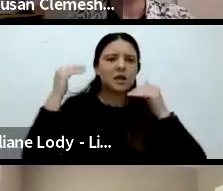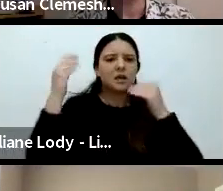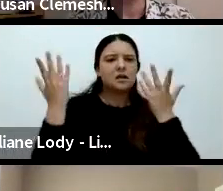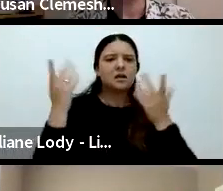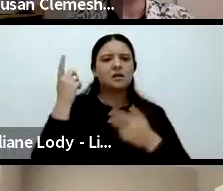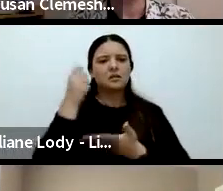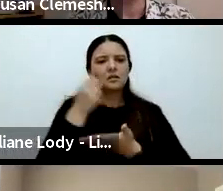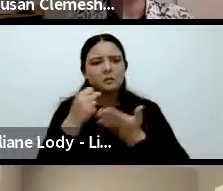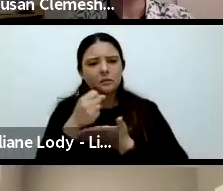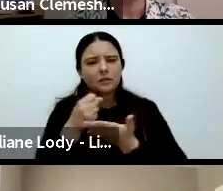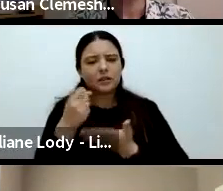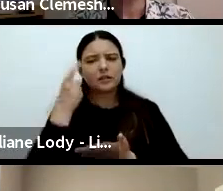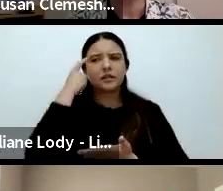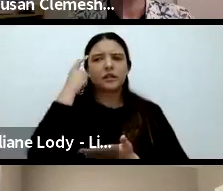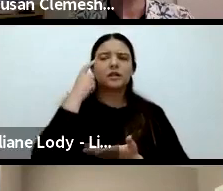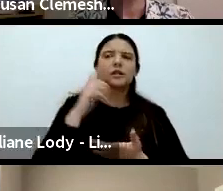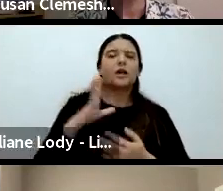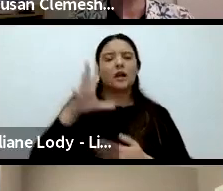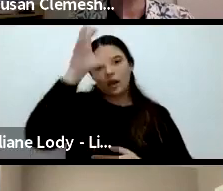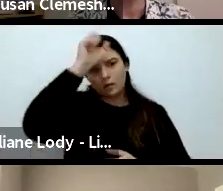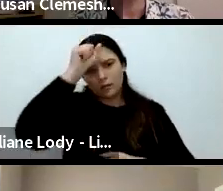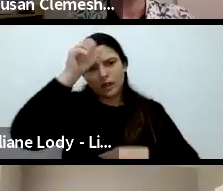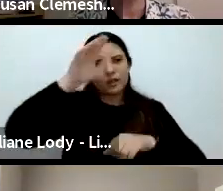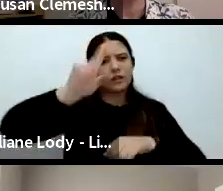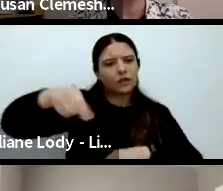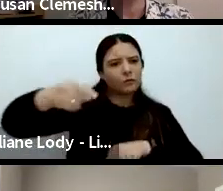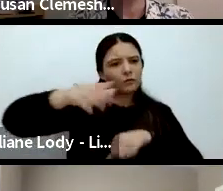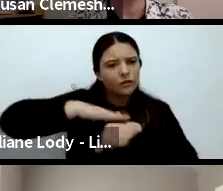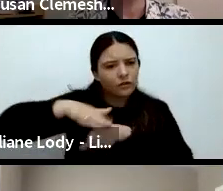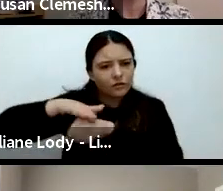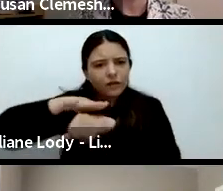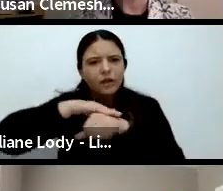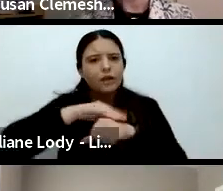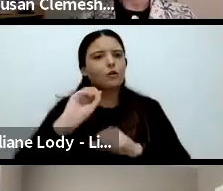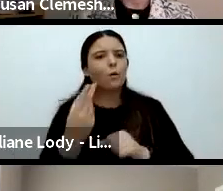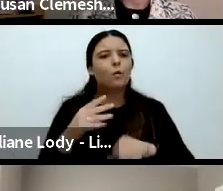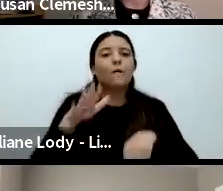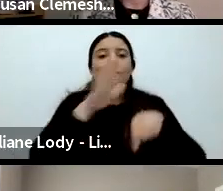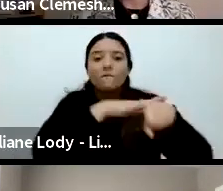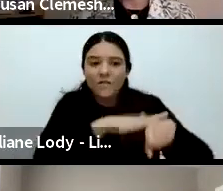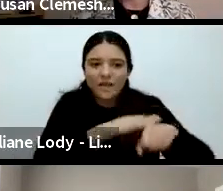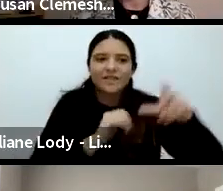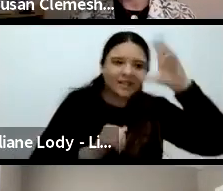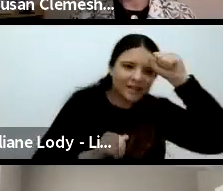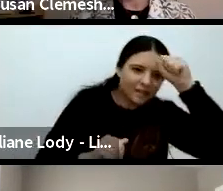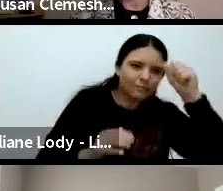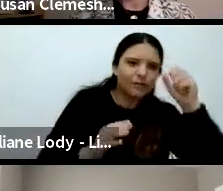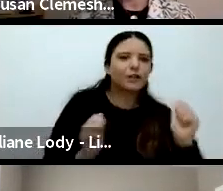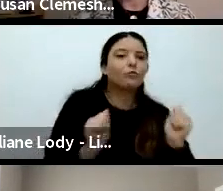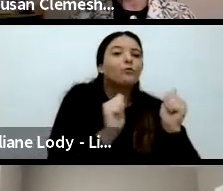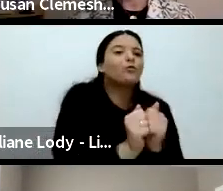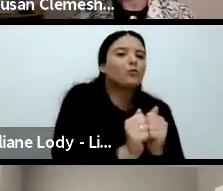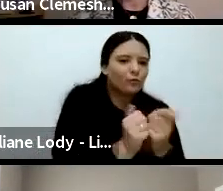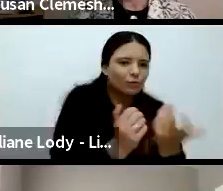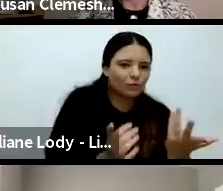Do we learning by doing. learning by doing activity. not actively activity theory, but activity theory, but, you know, classroom activity learning through